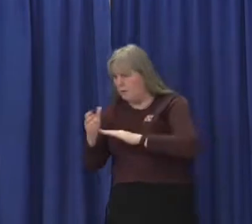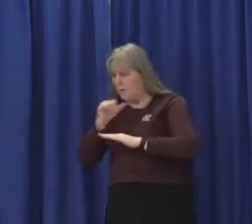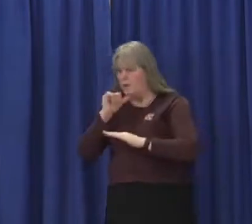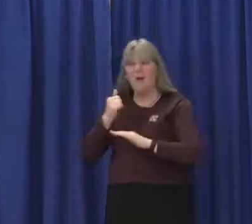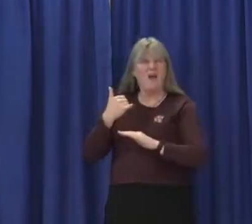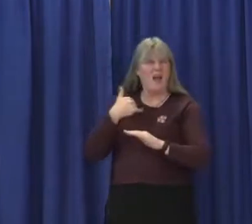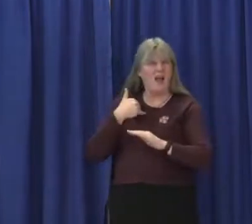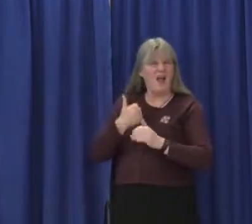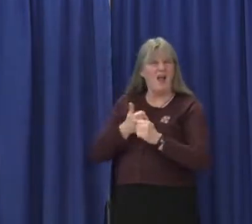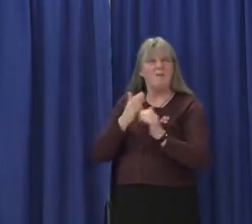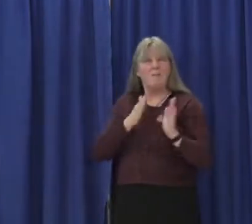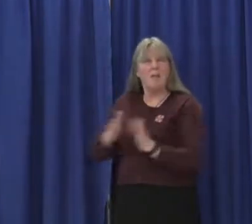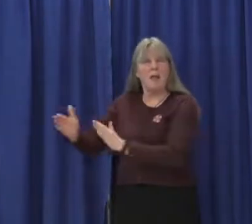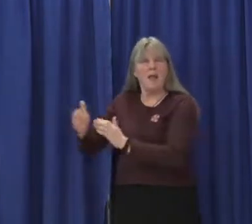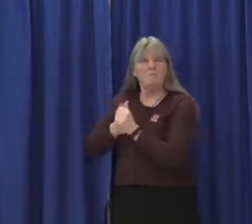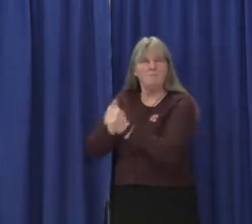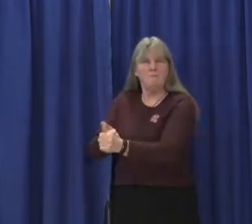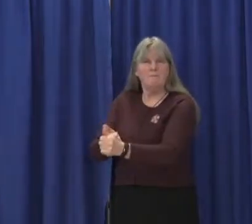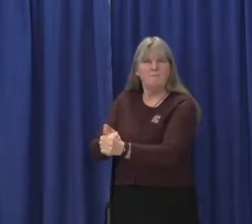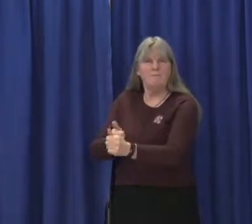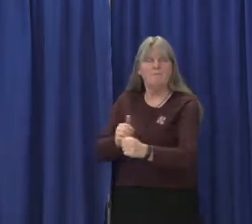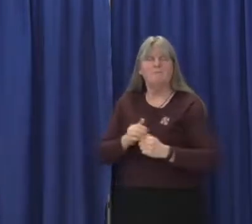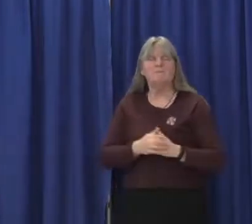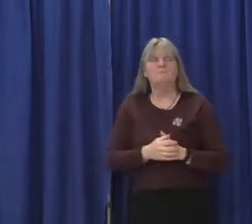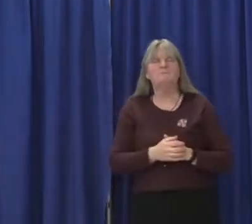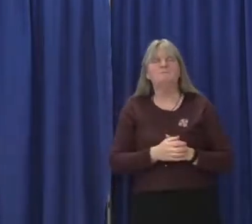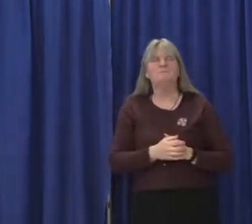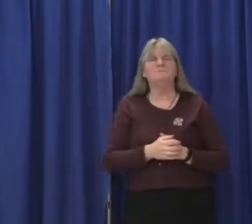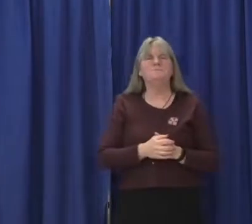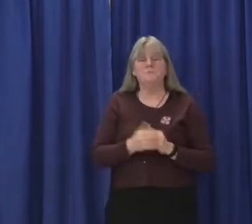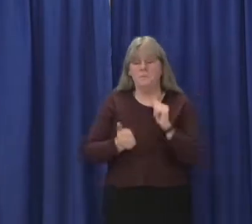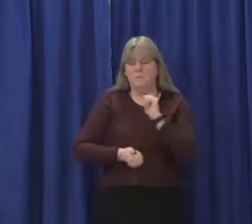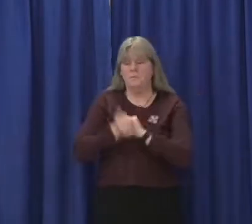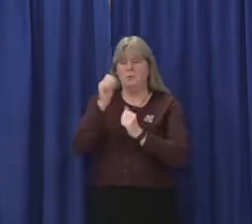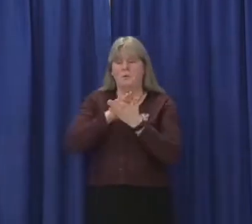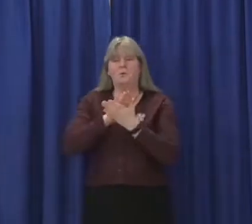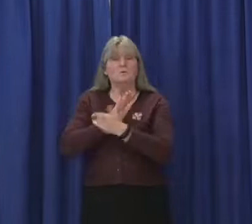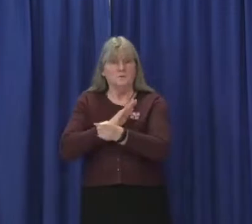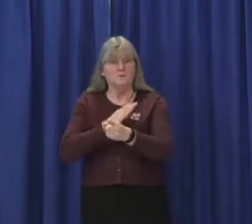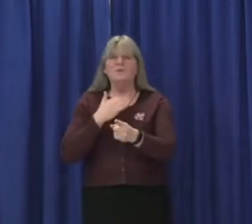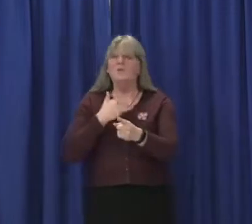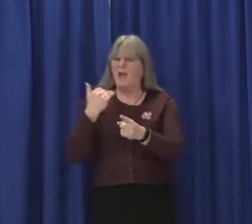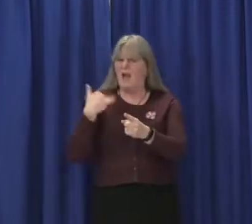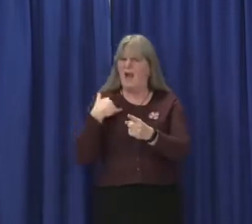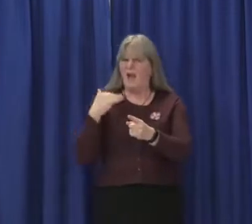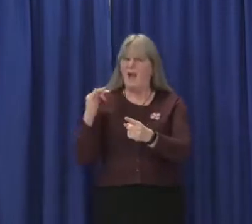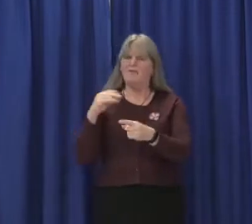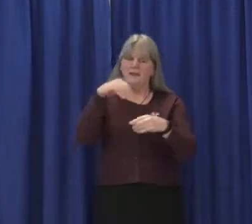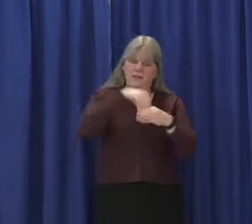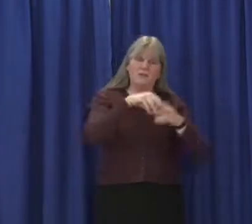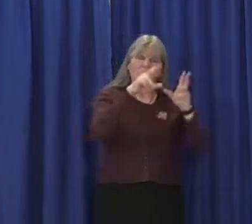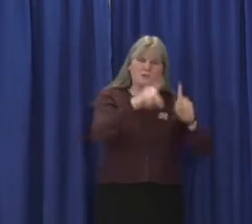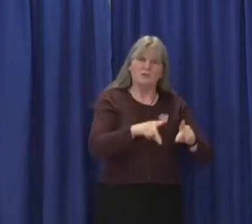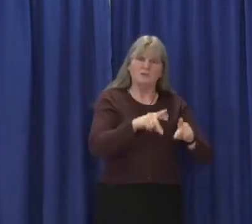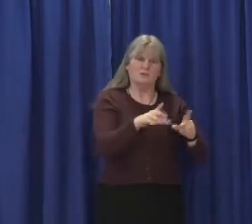operational plans. While most of our schools have transitioned back to in-person learning, some are pivoting to